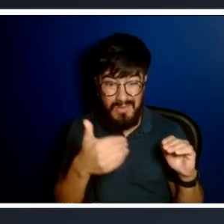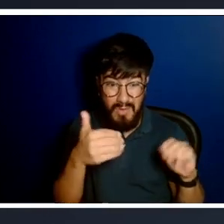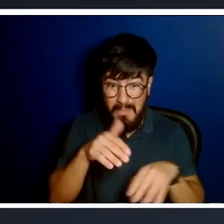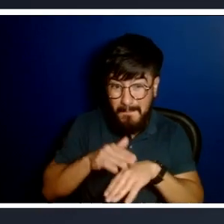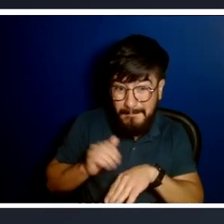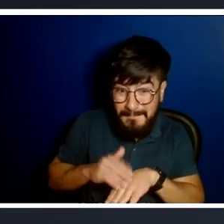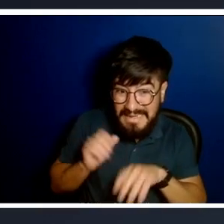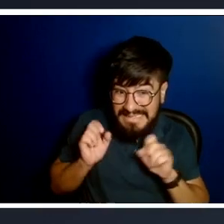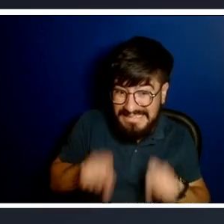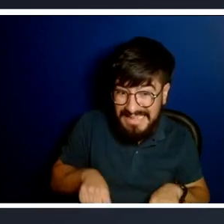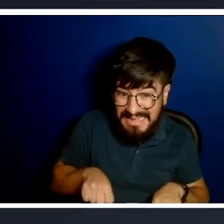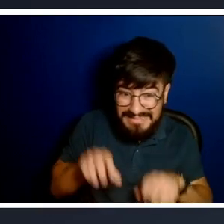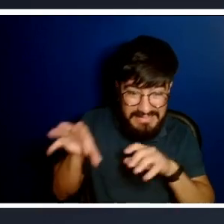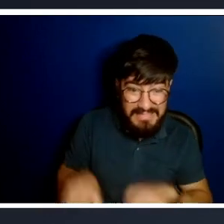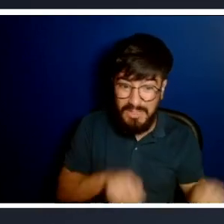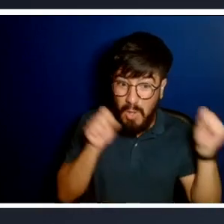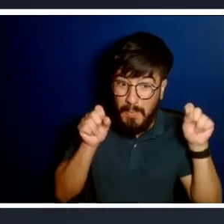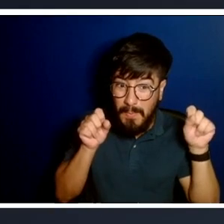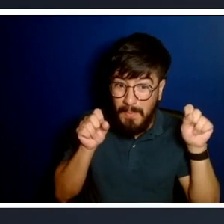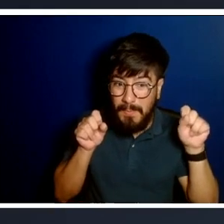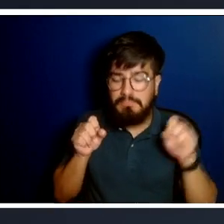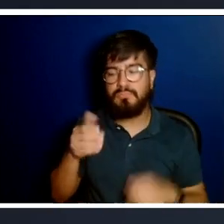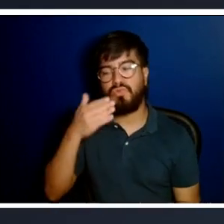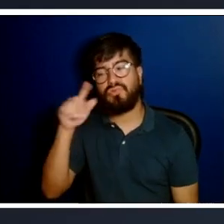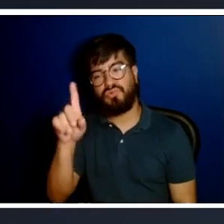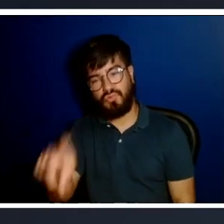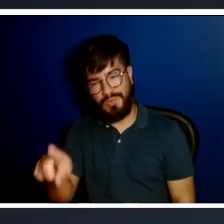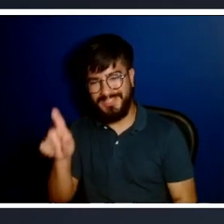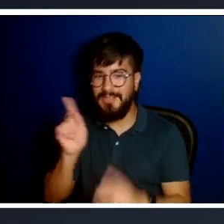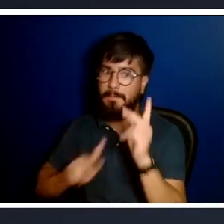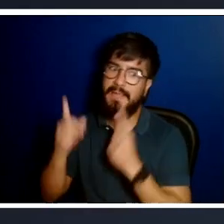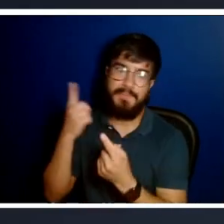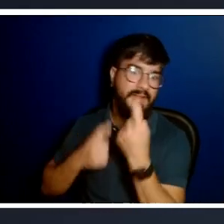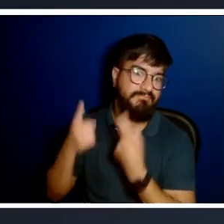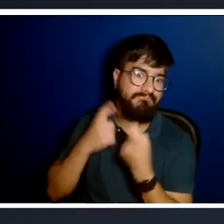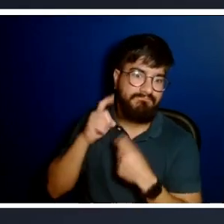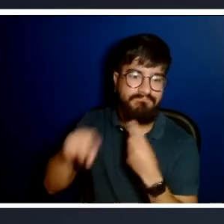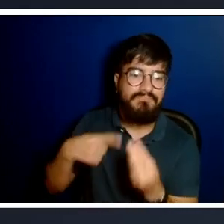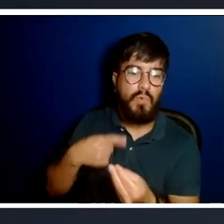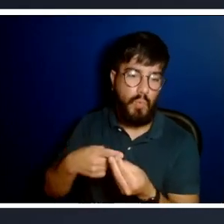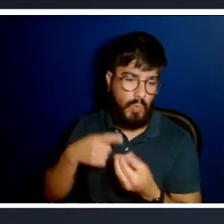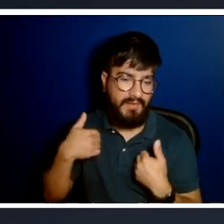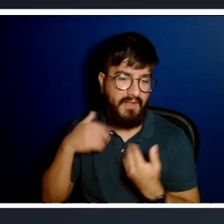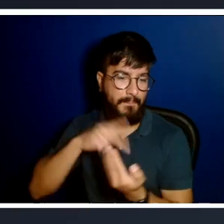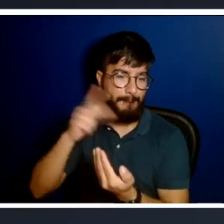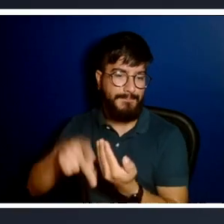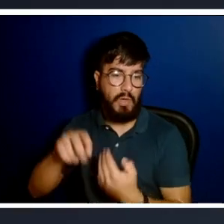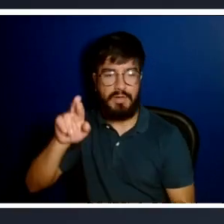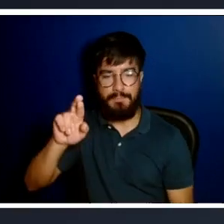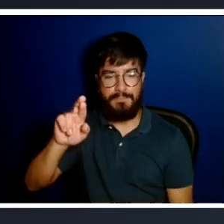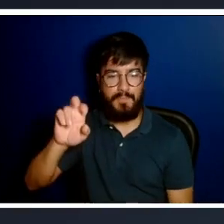Great question. So, this is a question we get a lot with our Reptile Discovery Center programs and